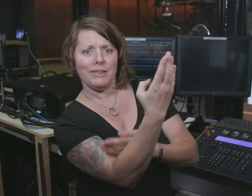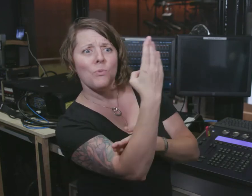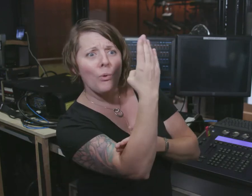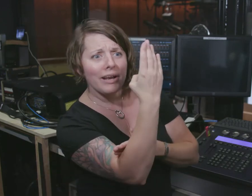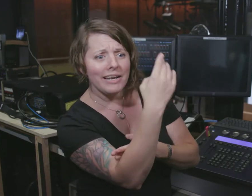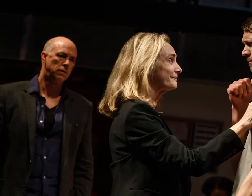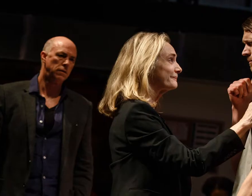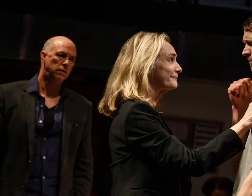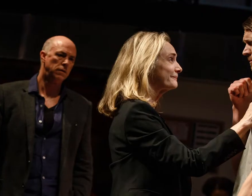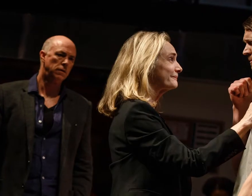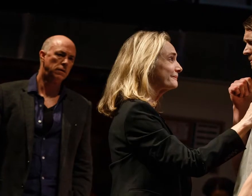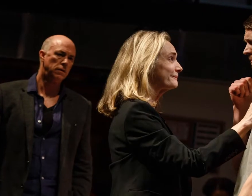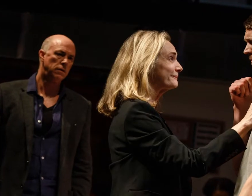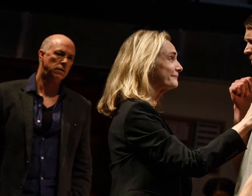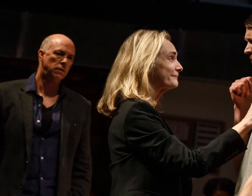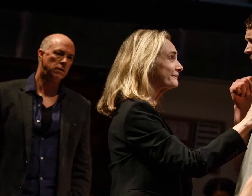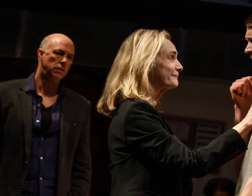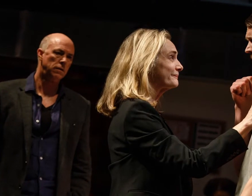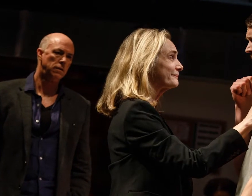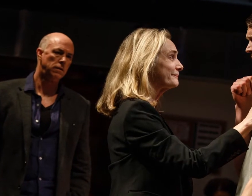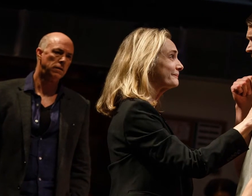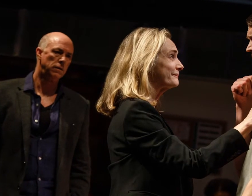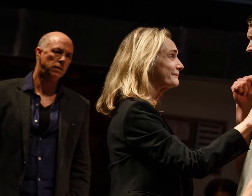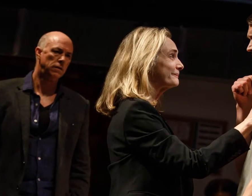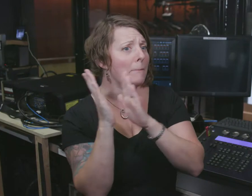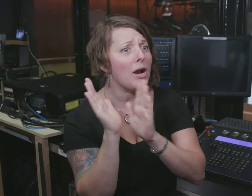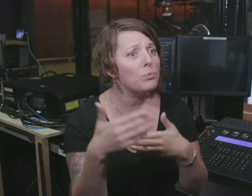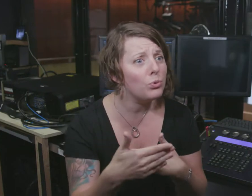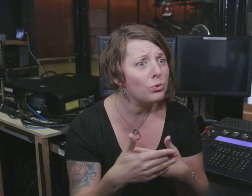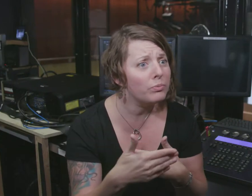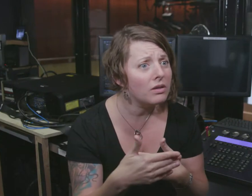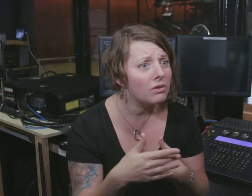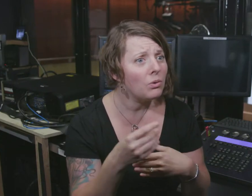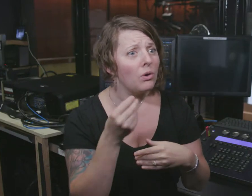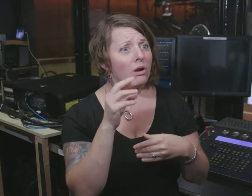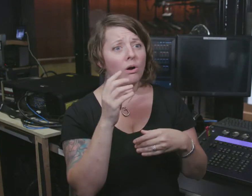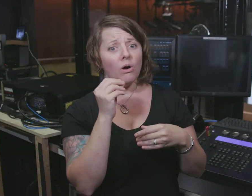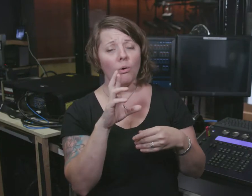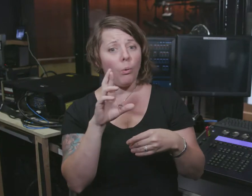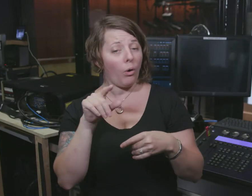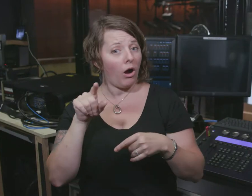Is it the morning? Are we in a bedroom?